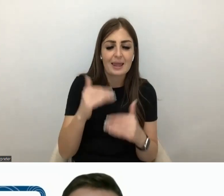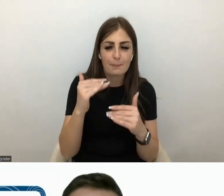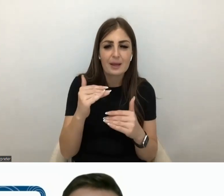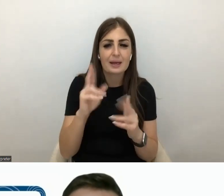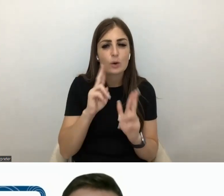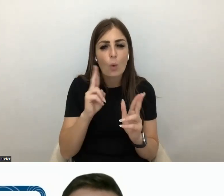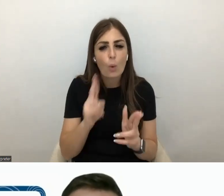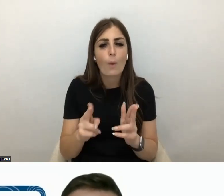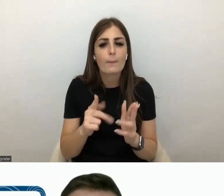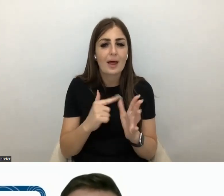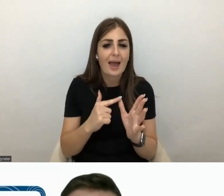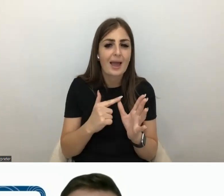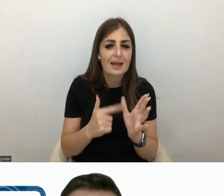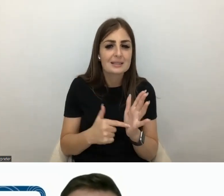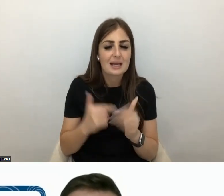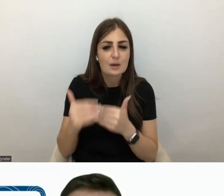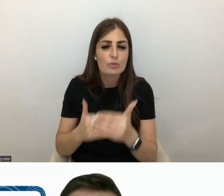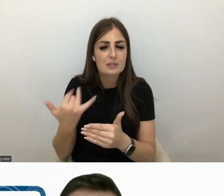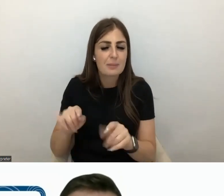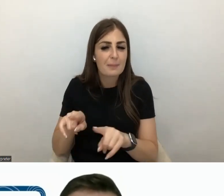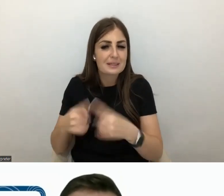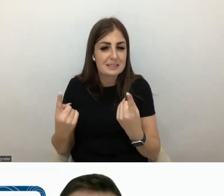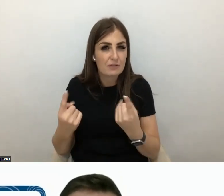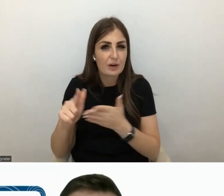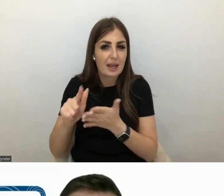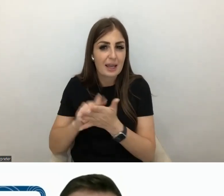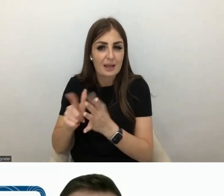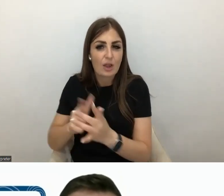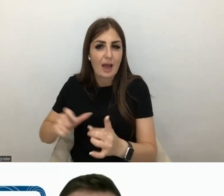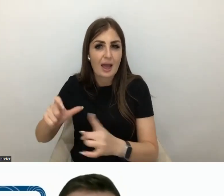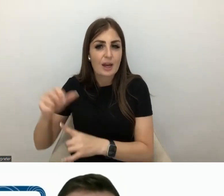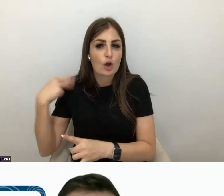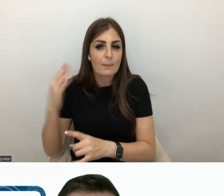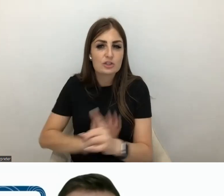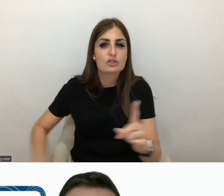AAT process may be different at different Legal Aid Commissions around the country.